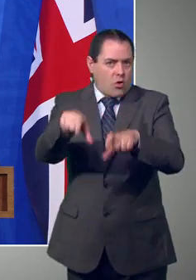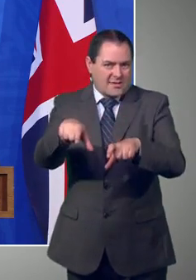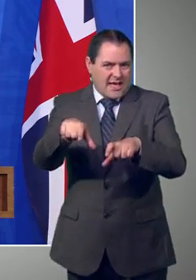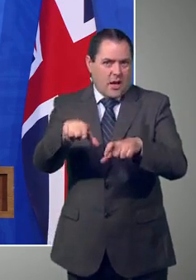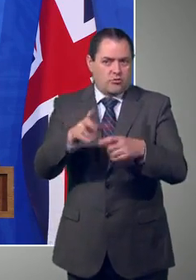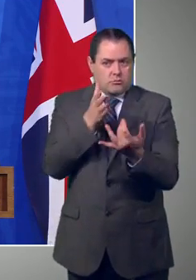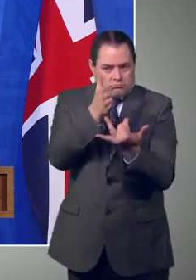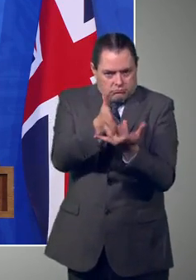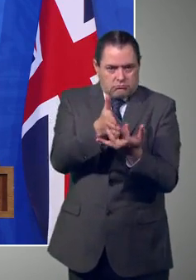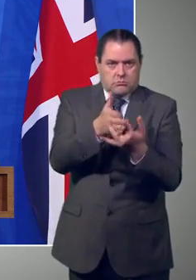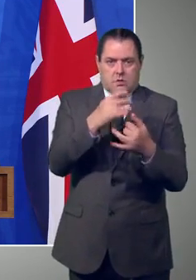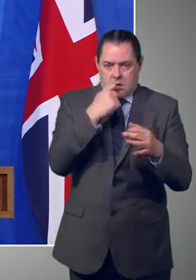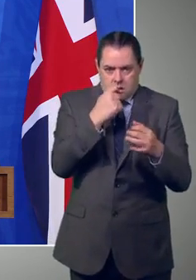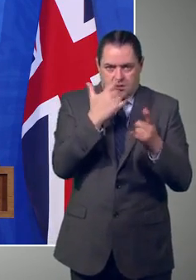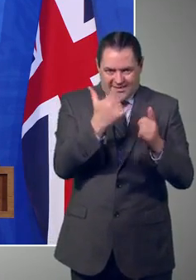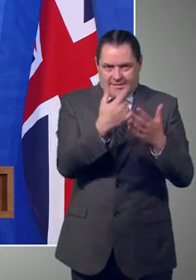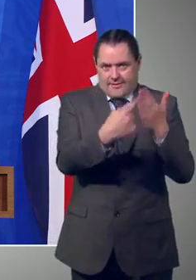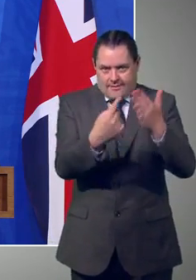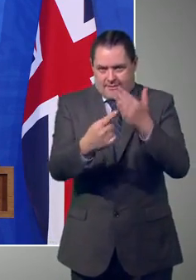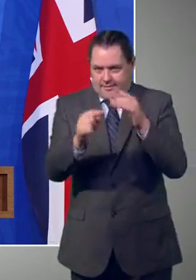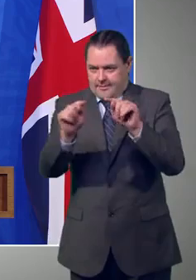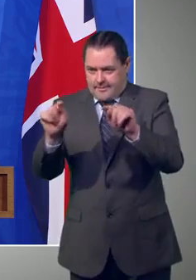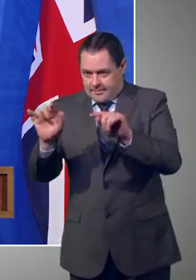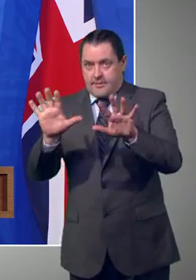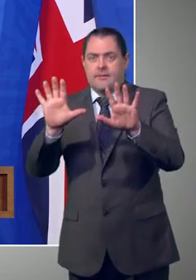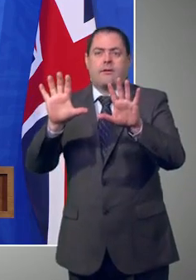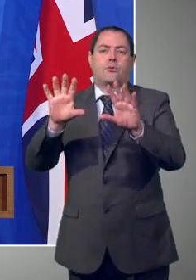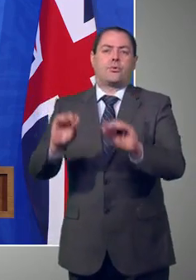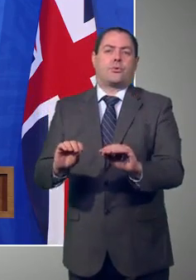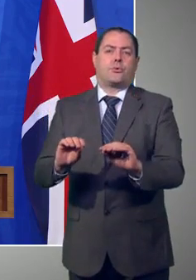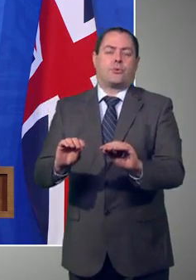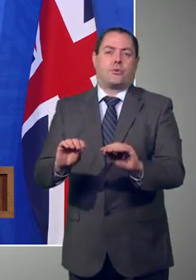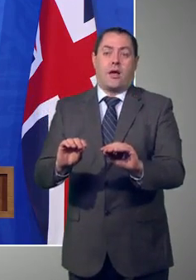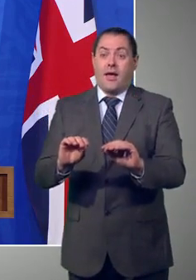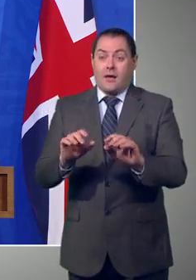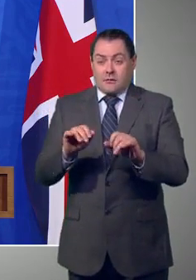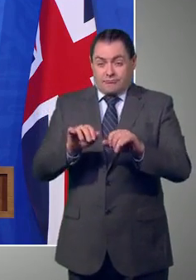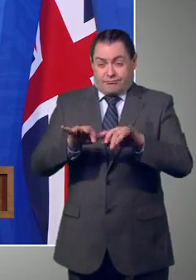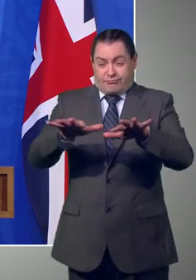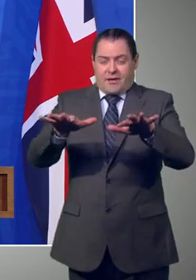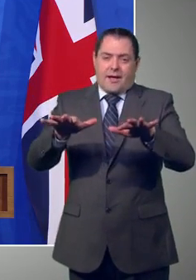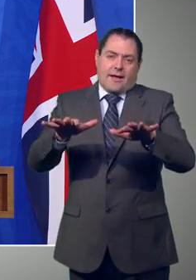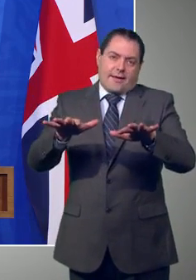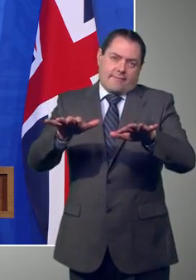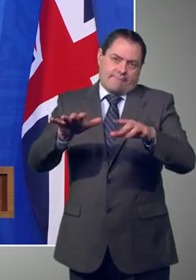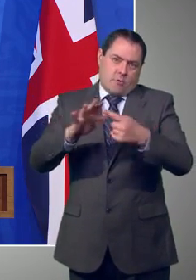nobody wants to see so that